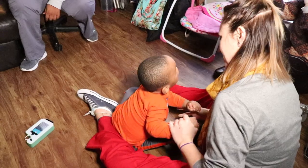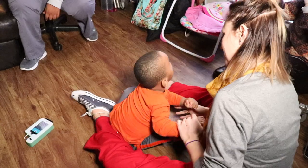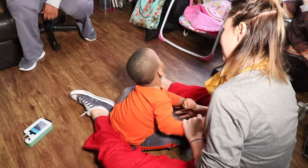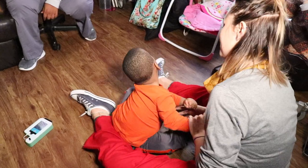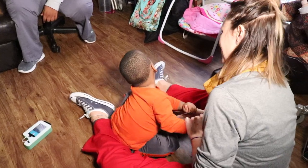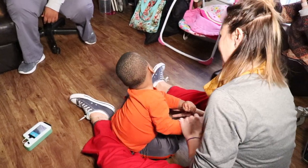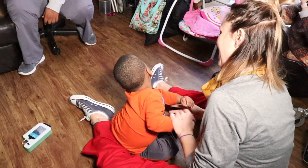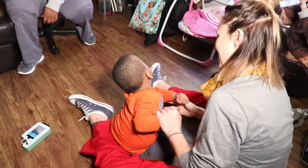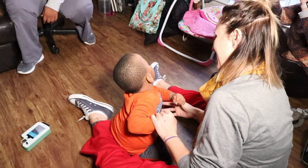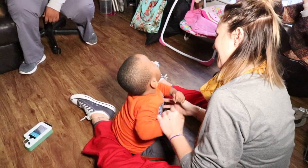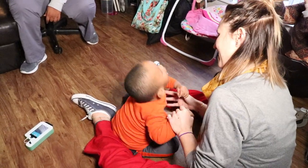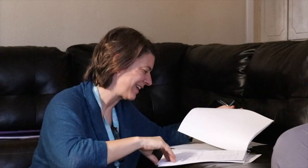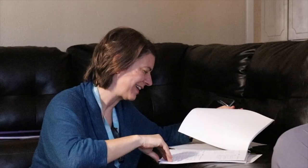Cayden-"ah ah ah". Gwenn--there you go!